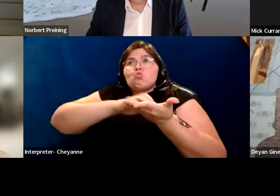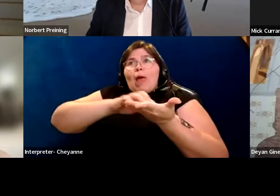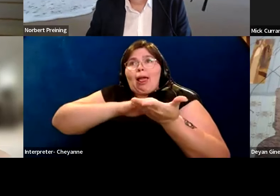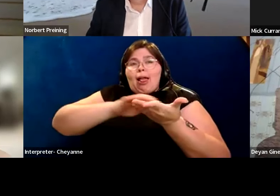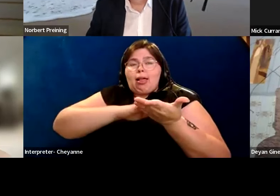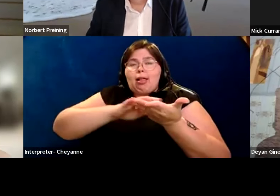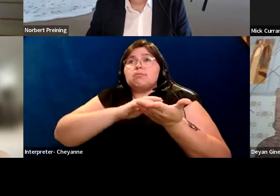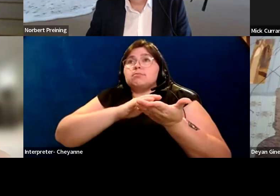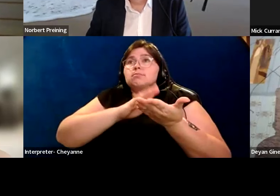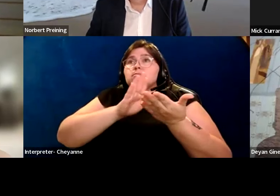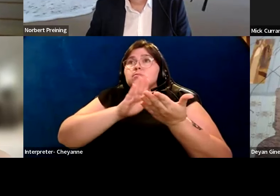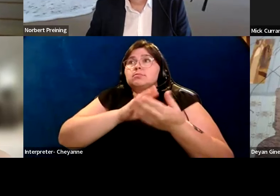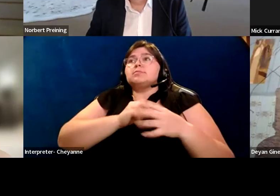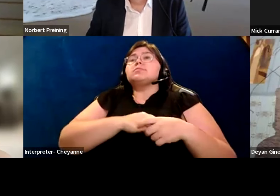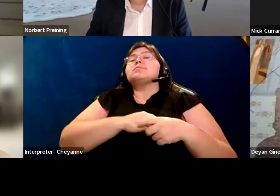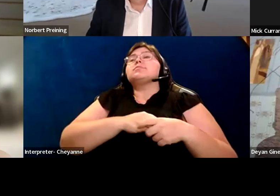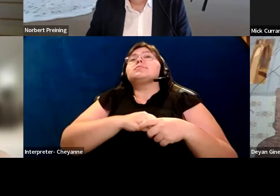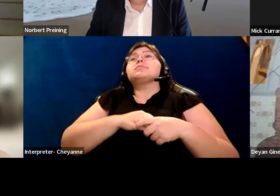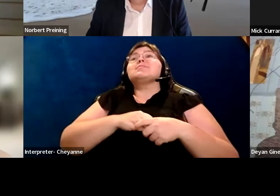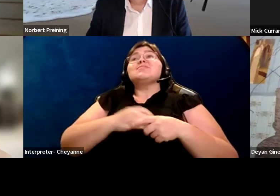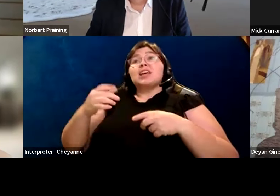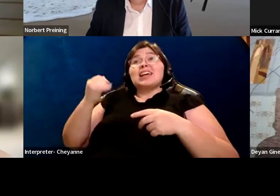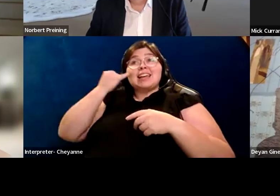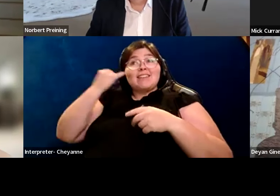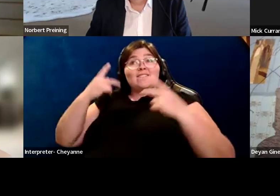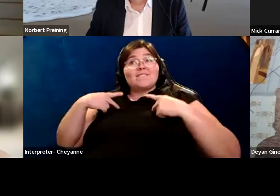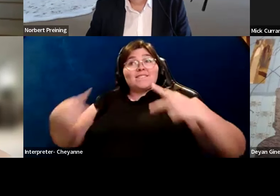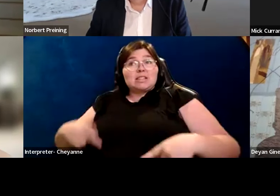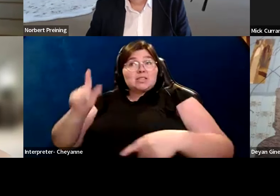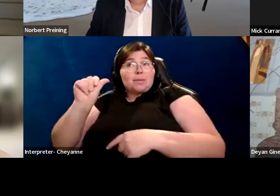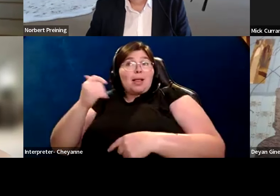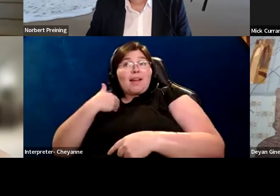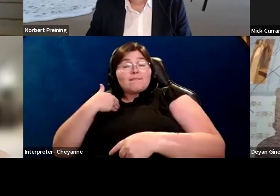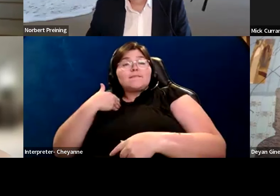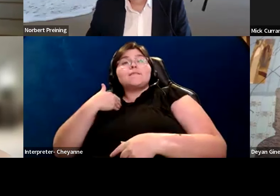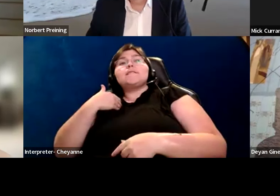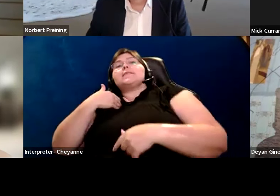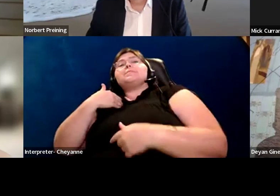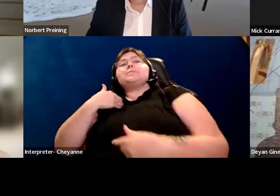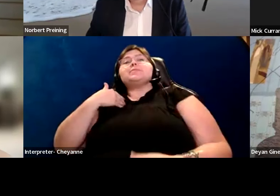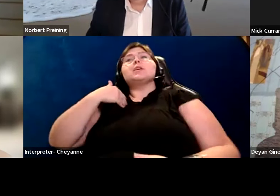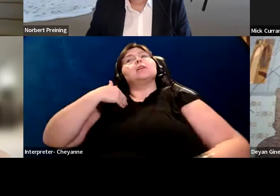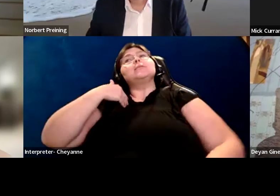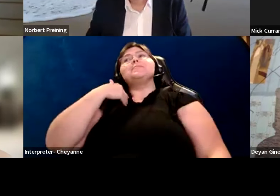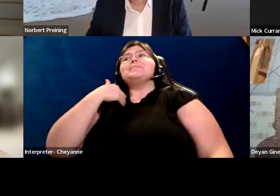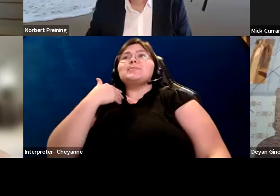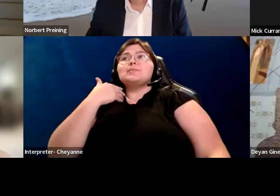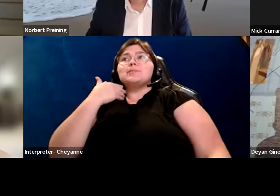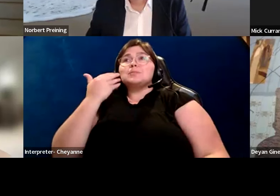But then also for people with physical disabilities, maybe they're relying on, say, a pointing device